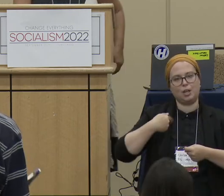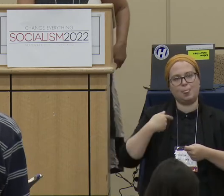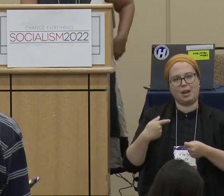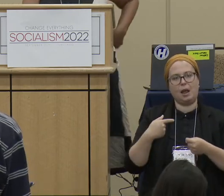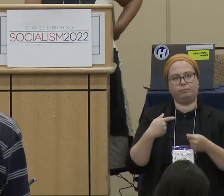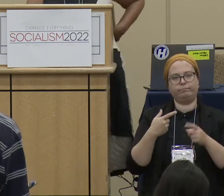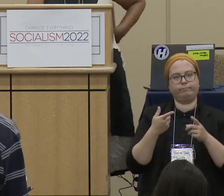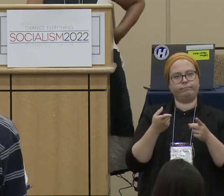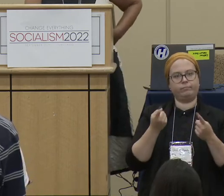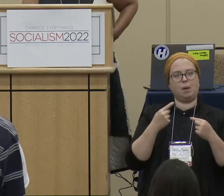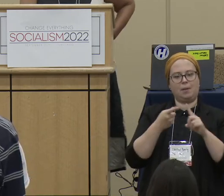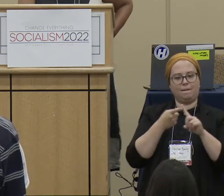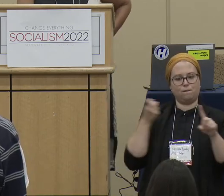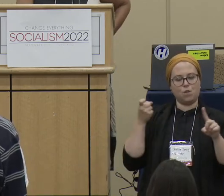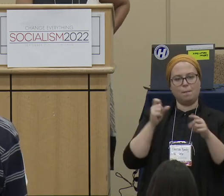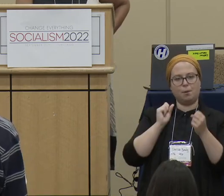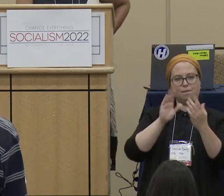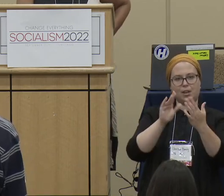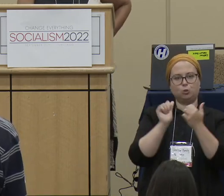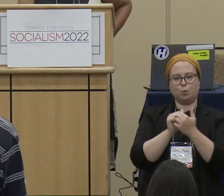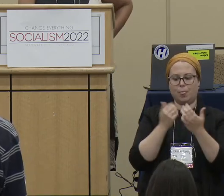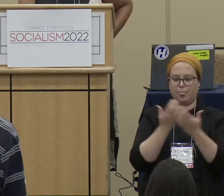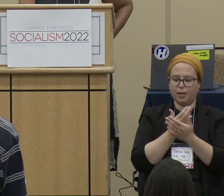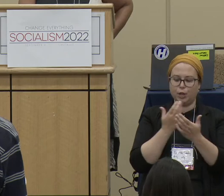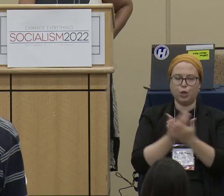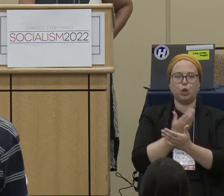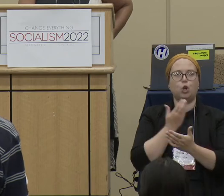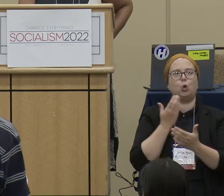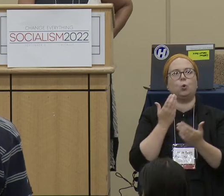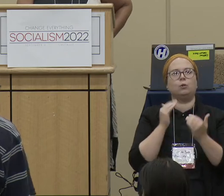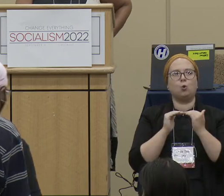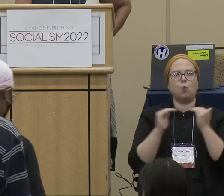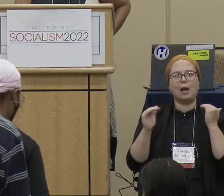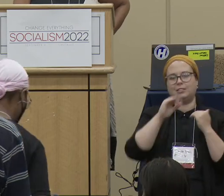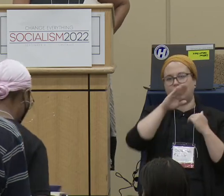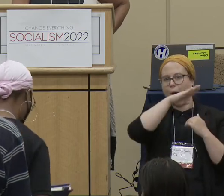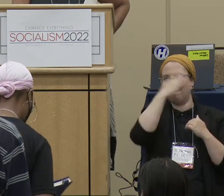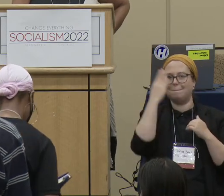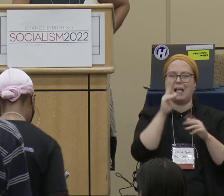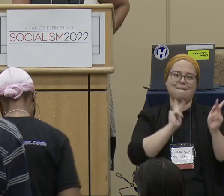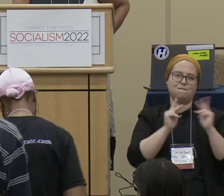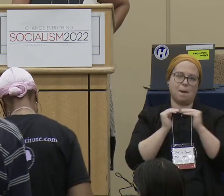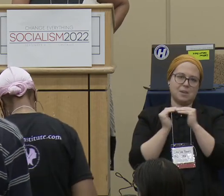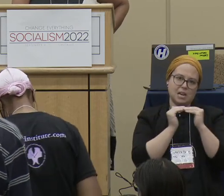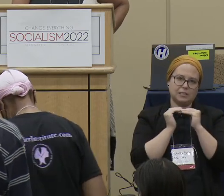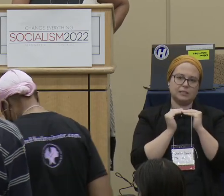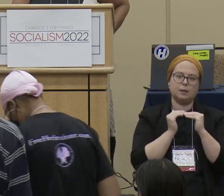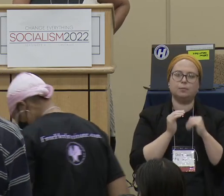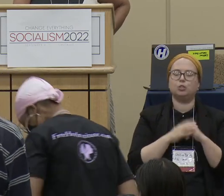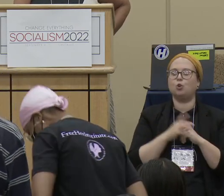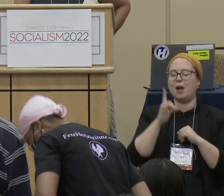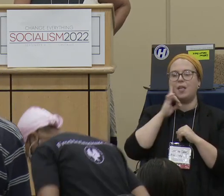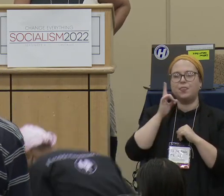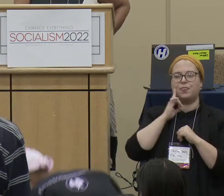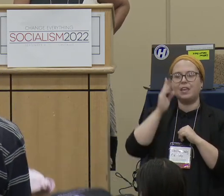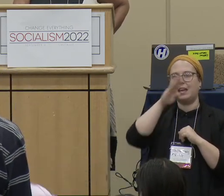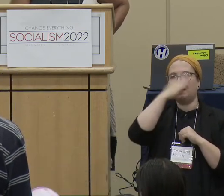kind of the tradition I'm coming out of. Being faced with this new horizon into Black feminism.